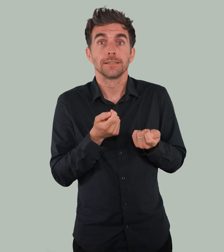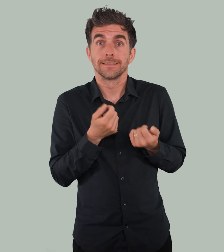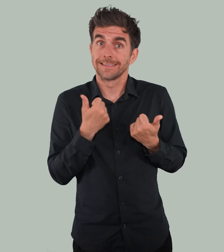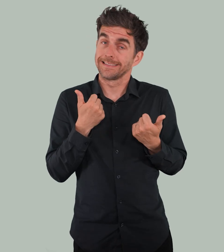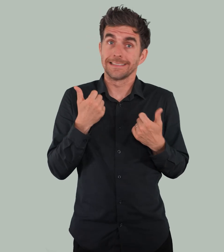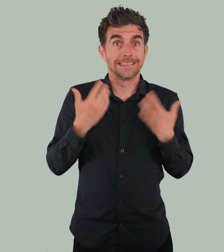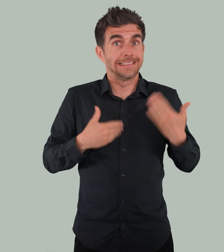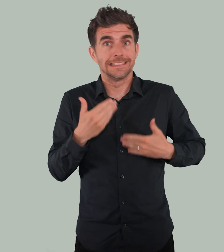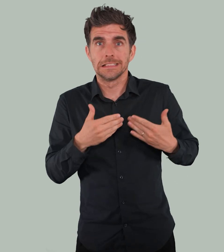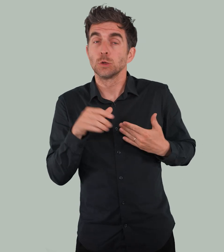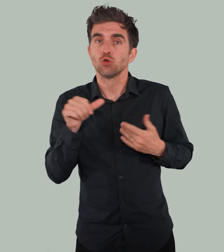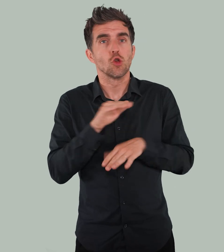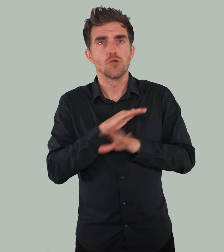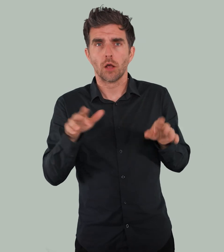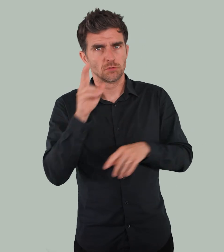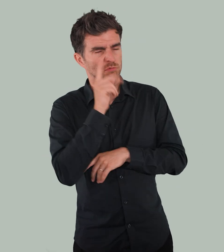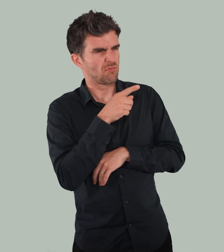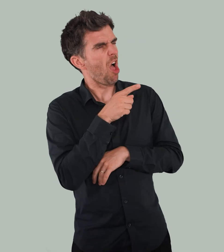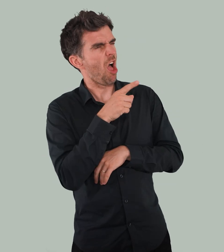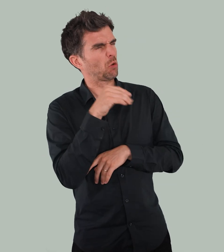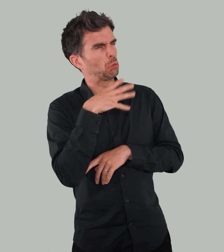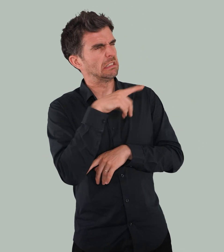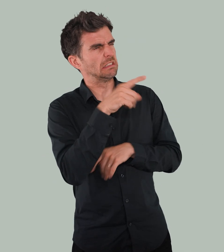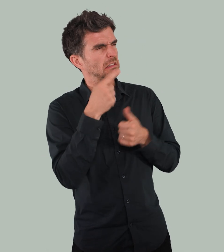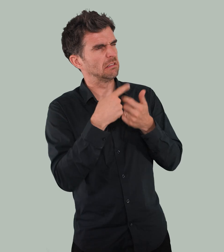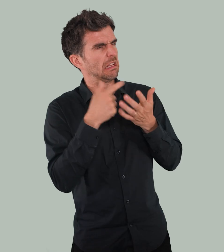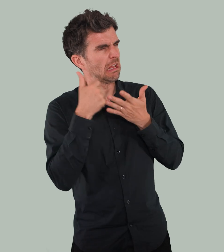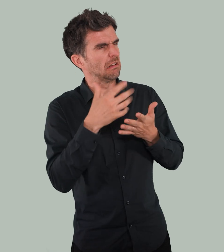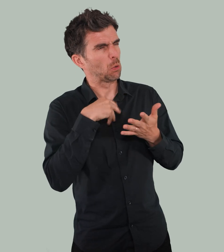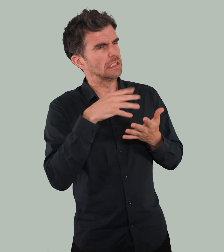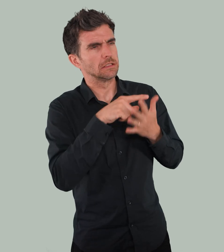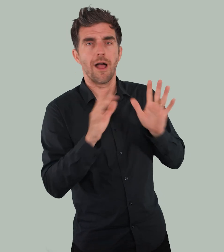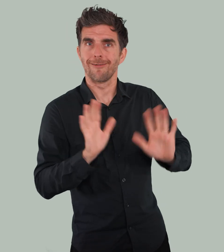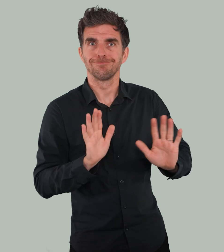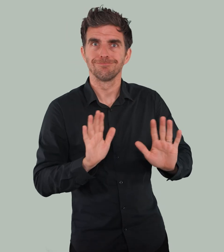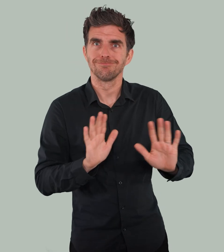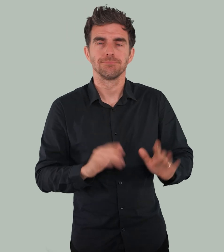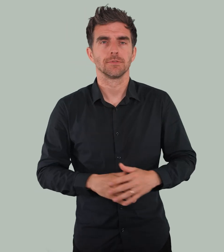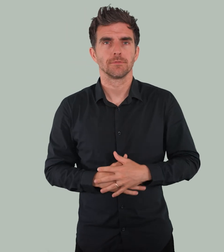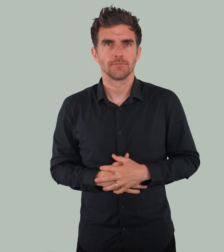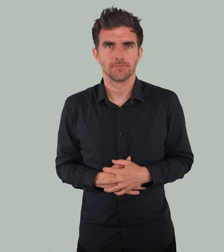momentary presentation should not be used as proxies for need.